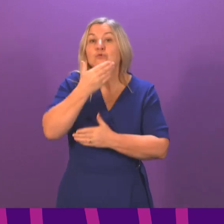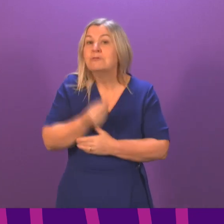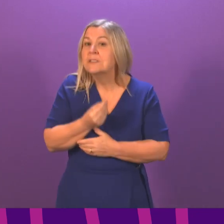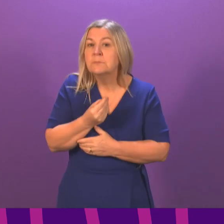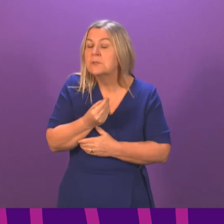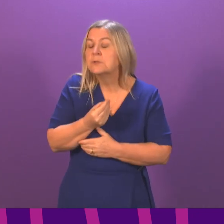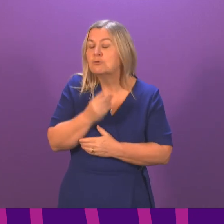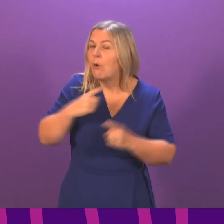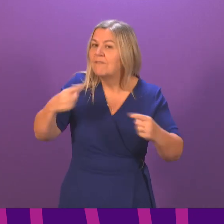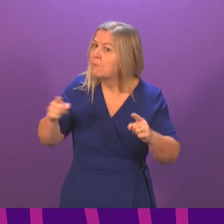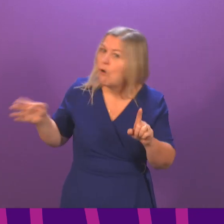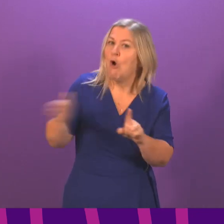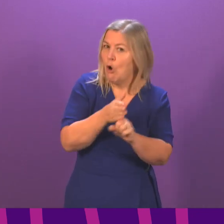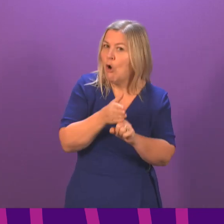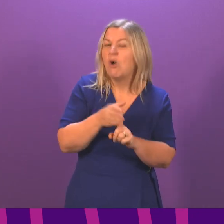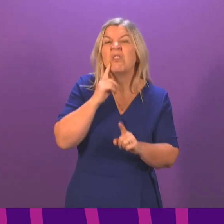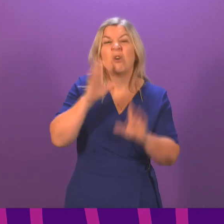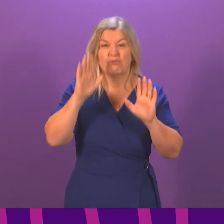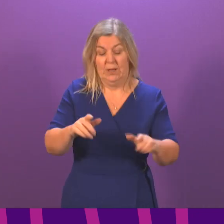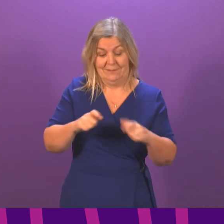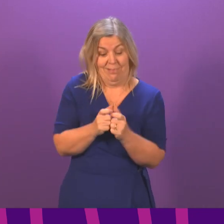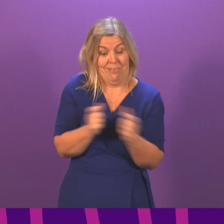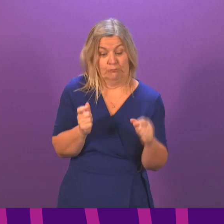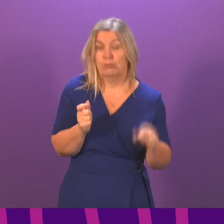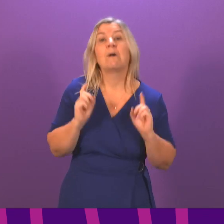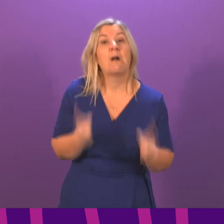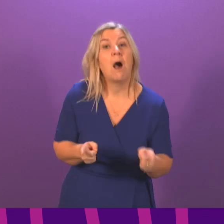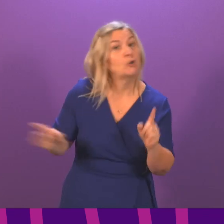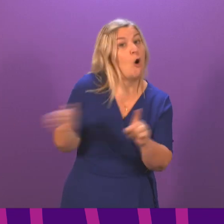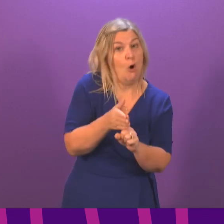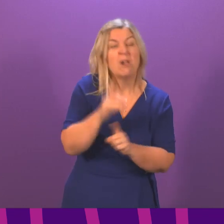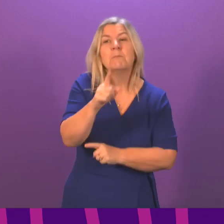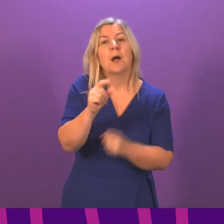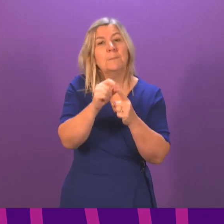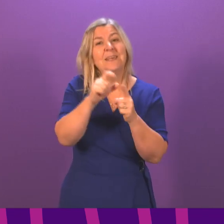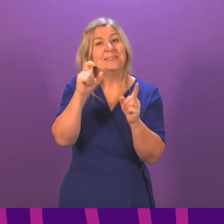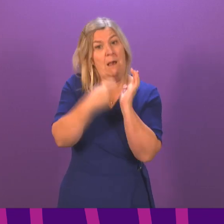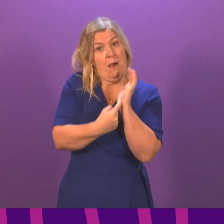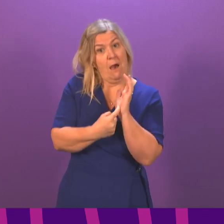she announced plans to make PCR testing available in the three weeks over the festive period,